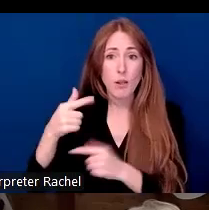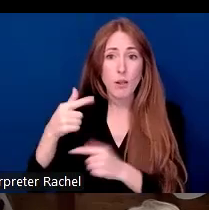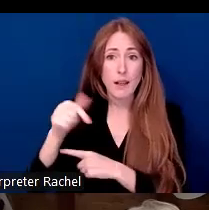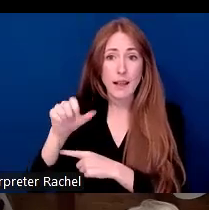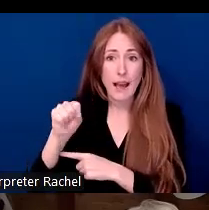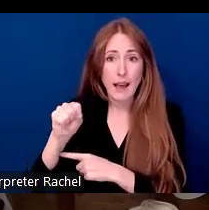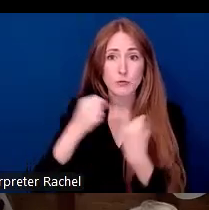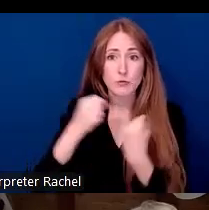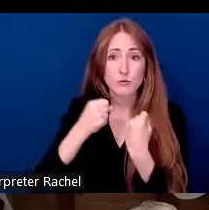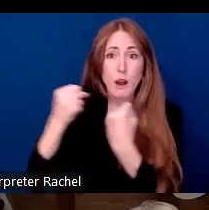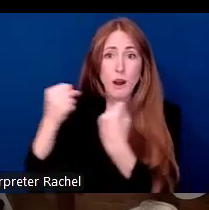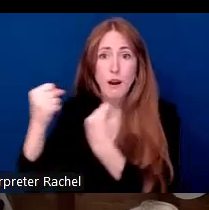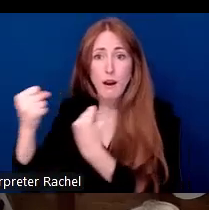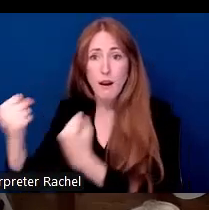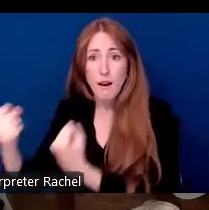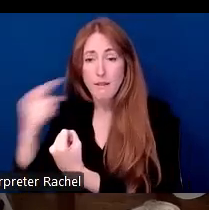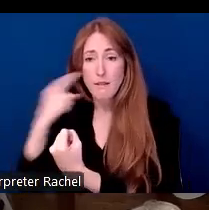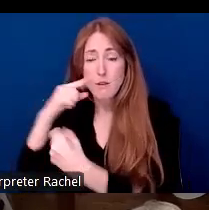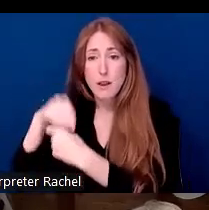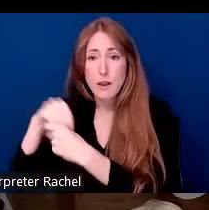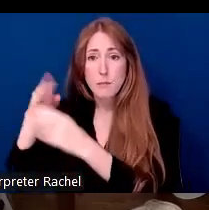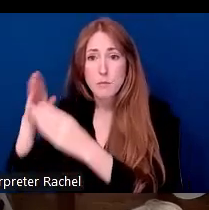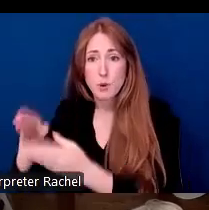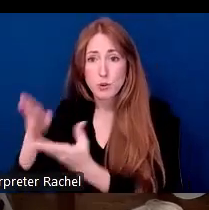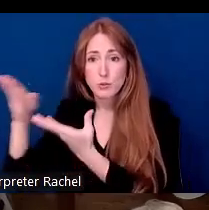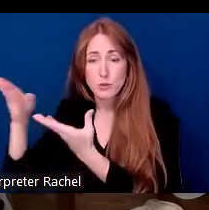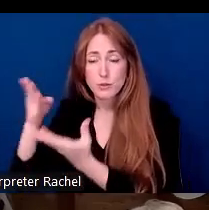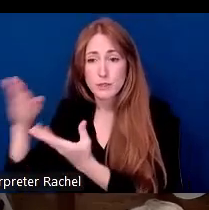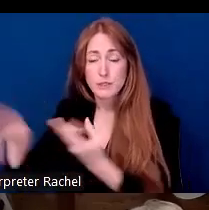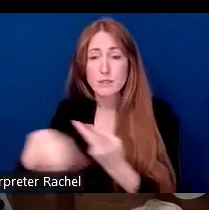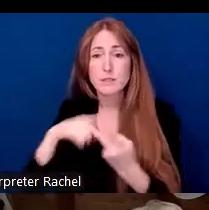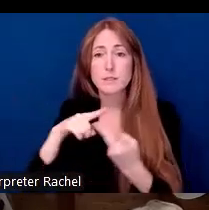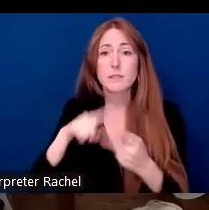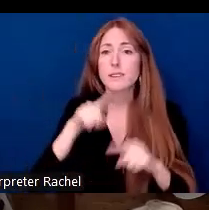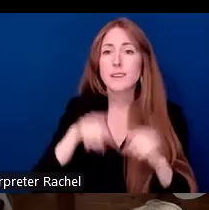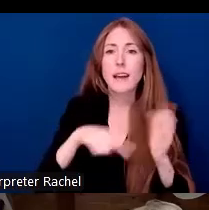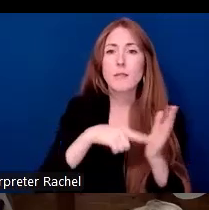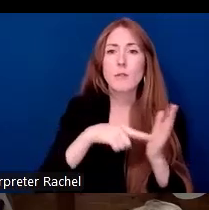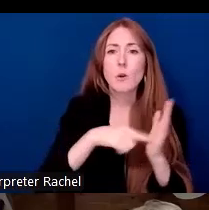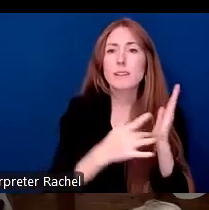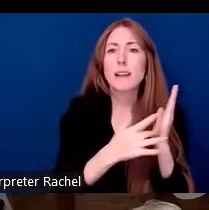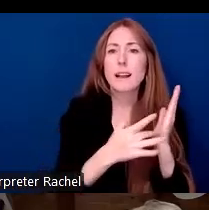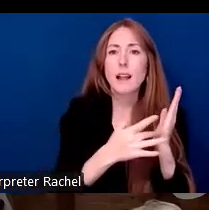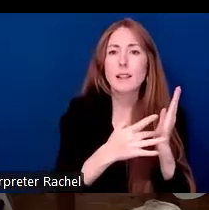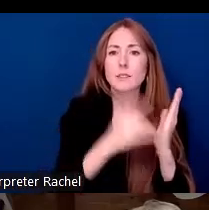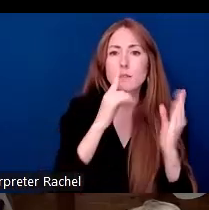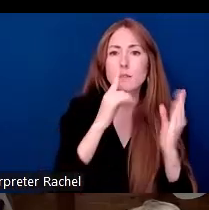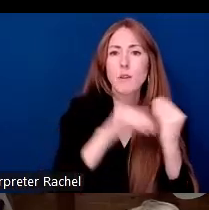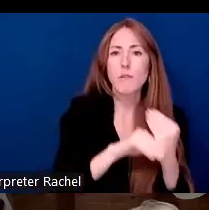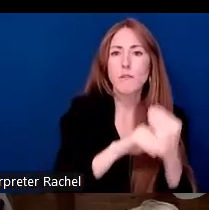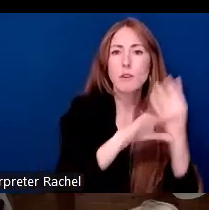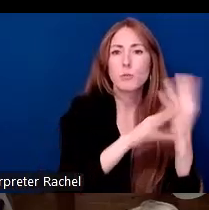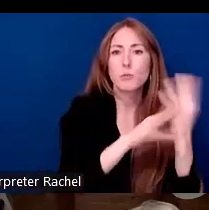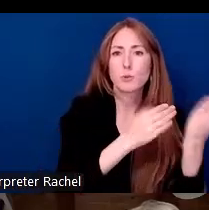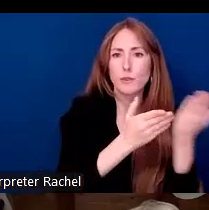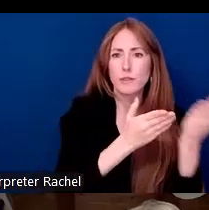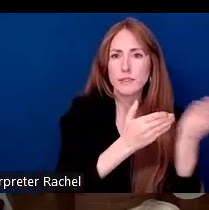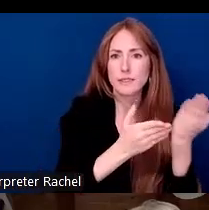services and also could not afford the technology to access services virtually. In some cases,